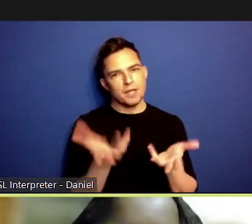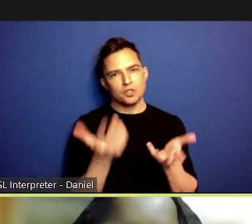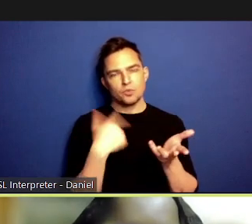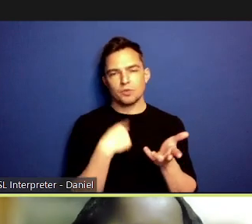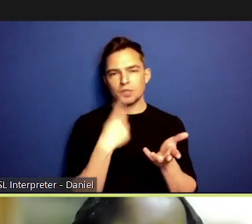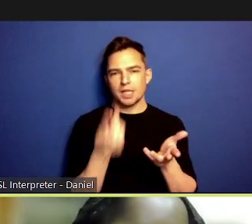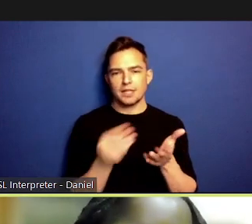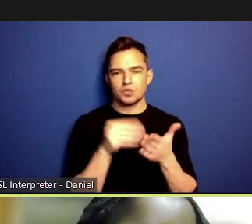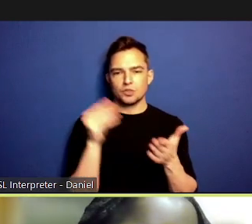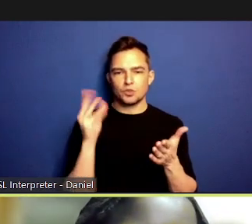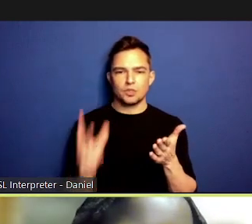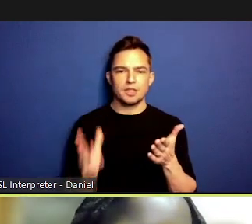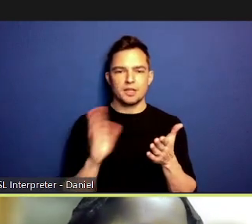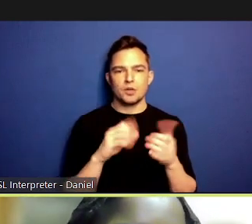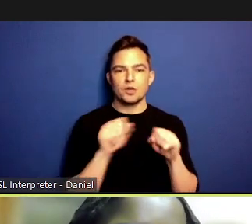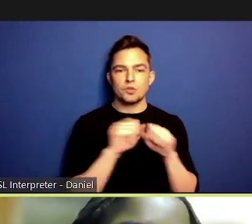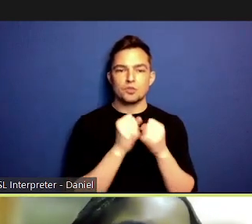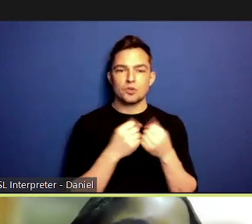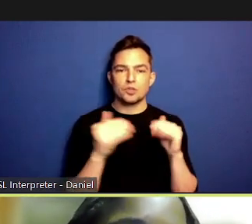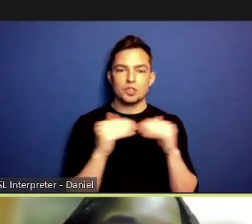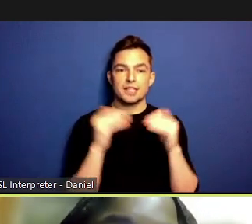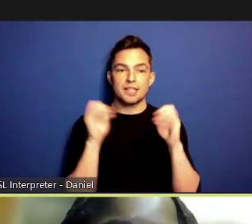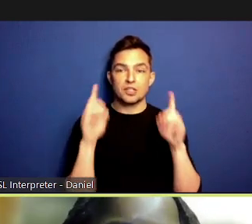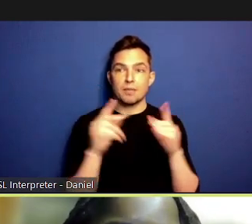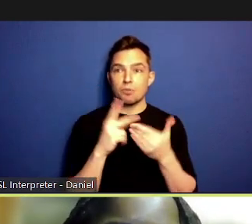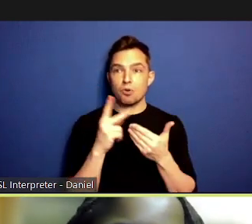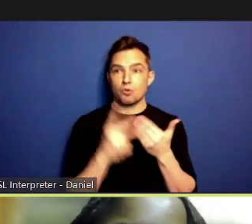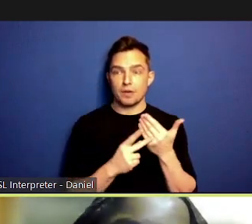And it was a social justice education program, and what we would do one way that we would